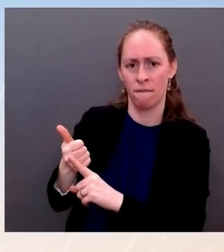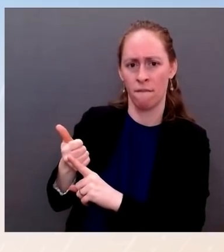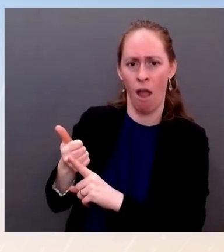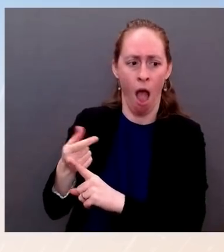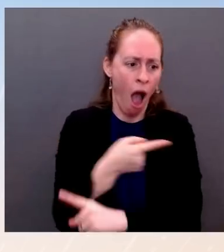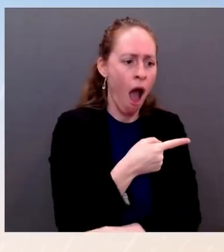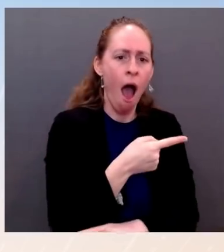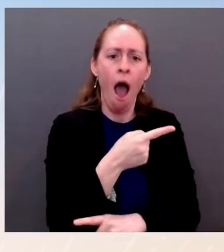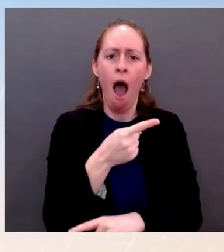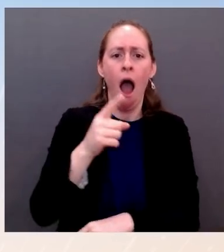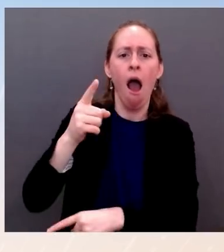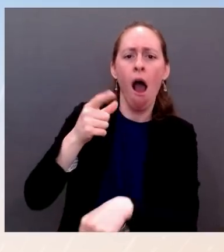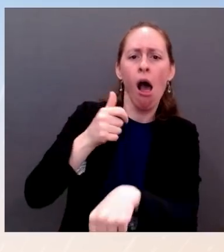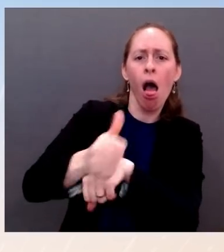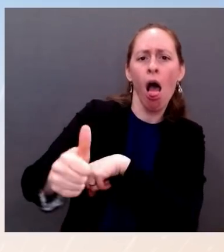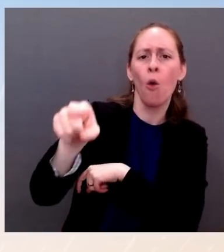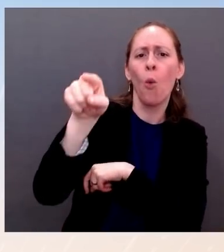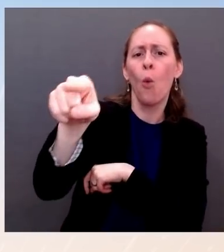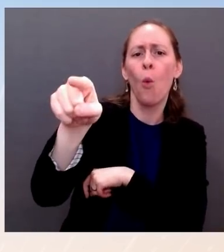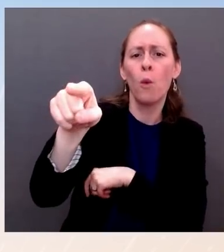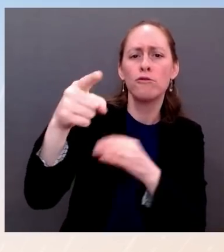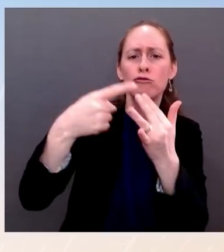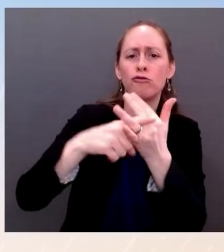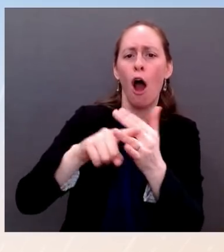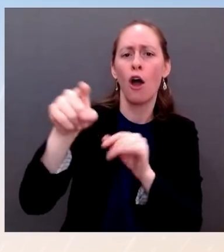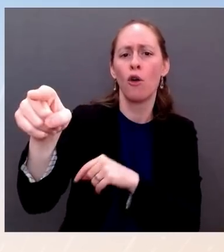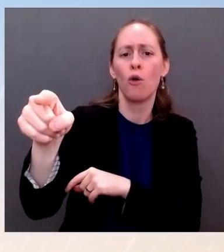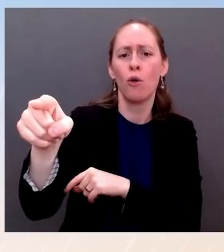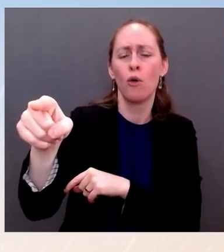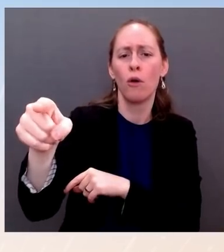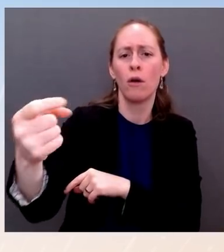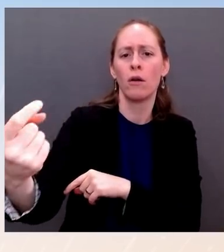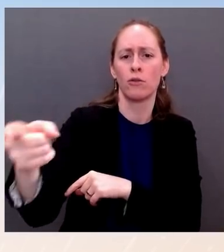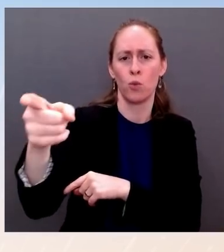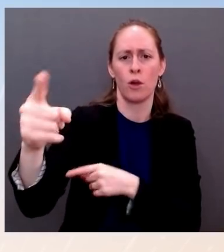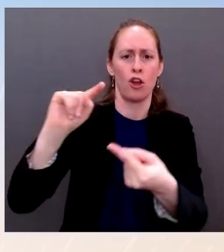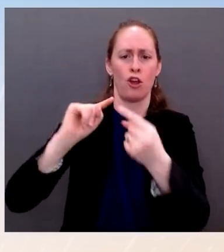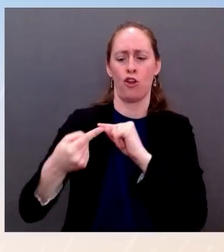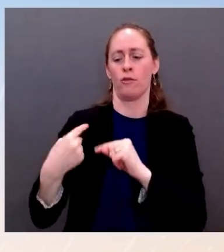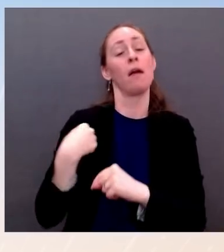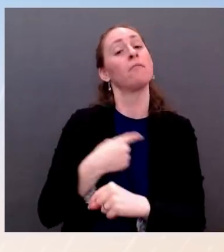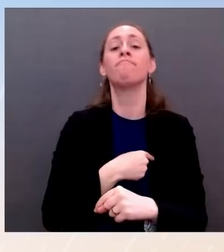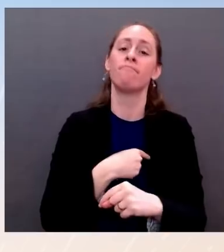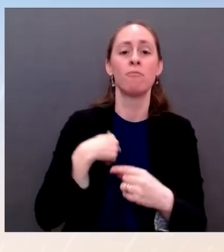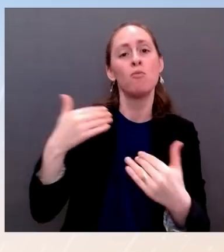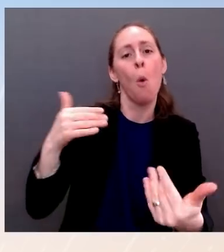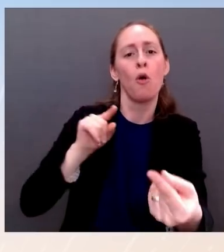they should be held to account; the world should not believe that a false-flag operation that they conducted